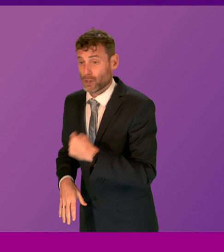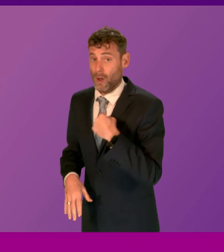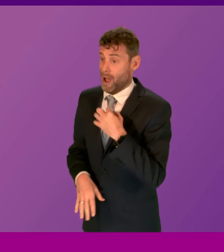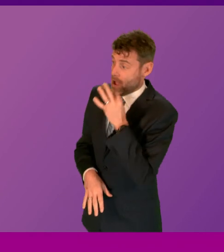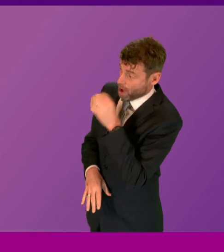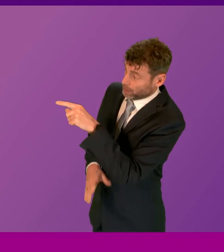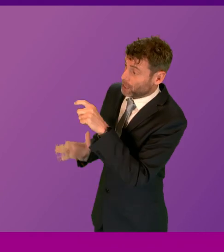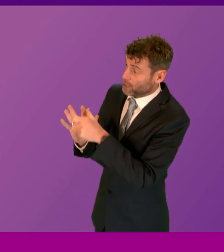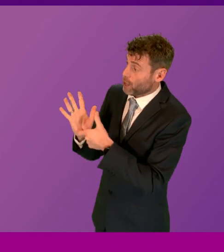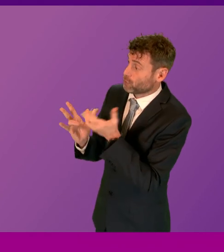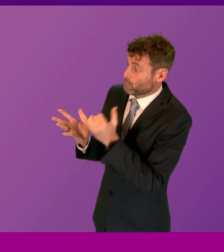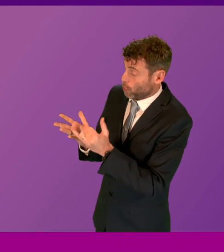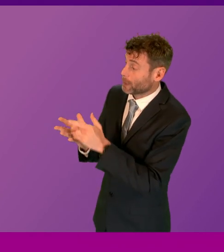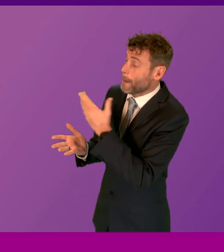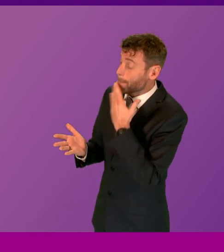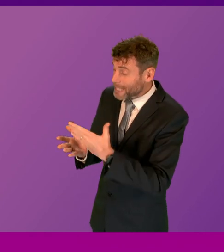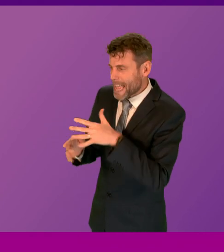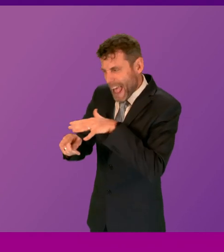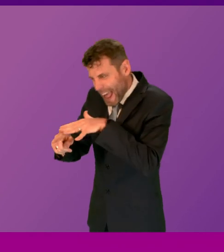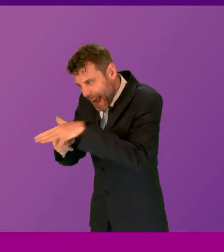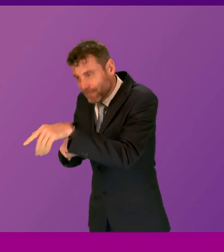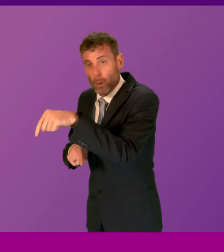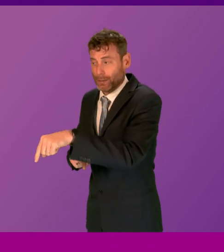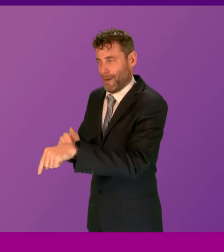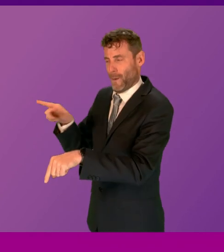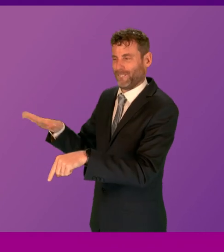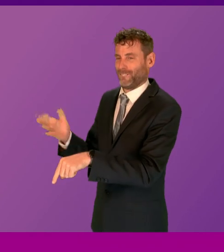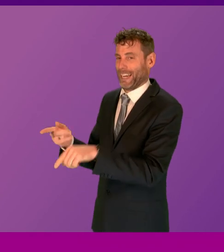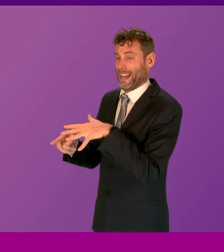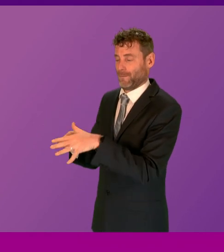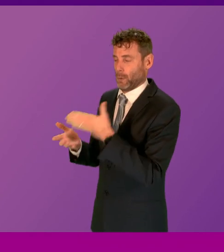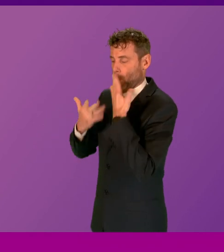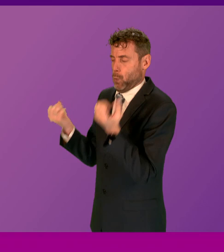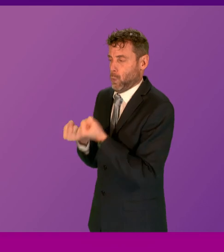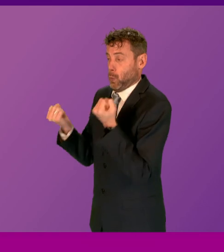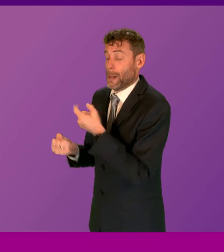he does not have much—to make sure that the Conservatives fund public services and